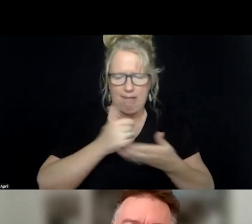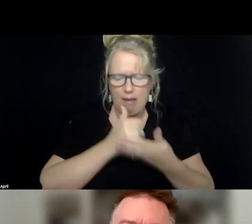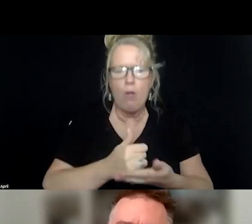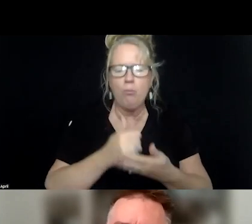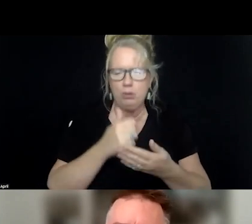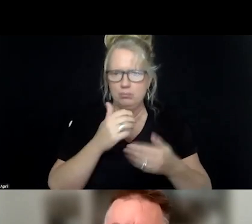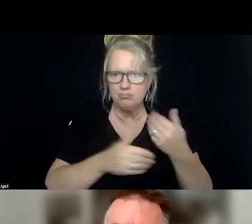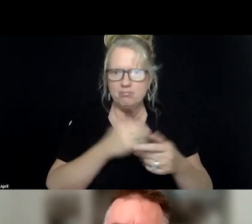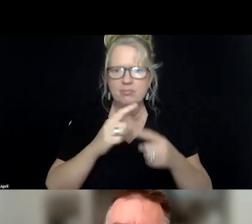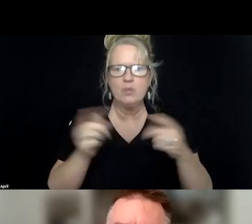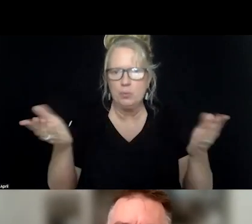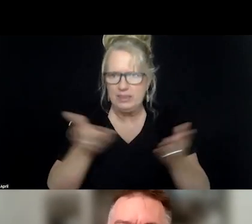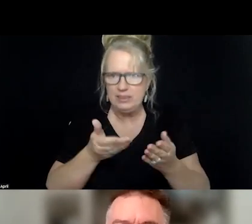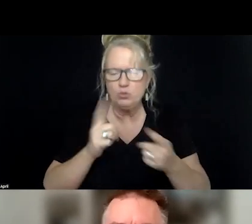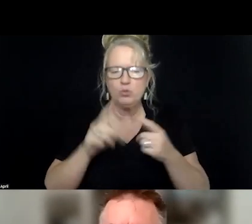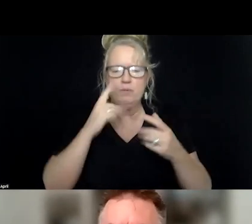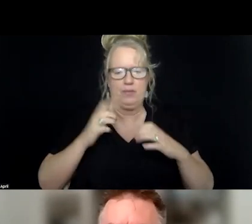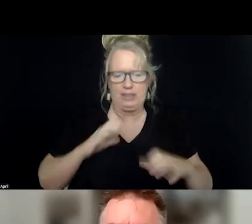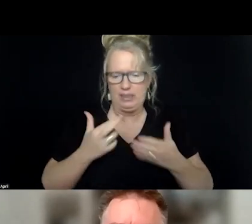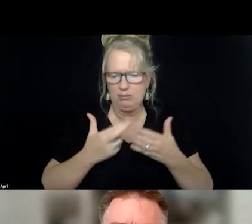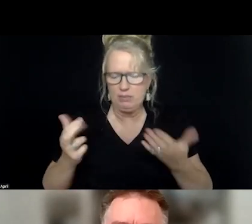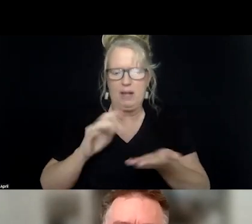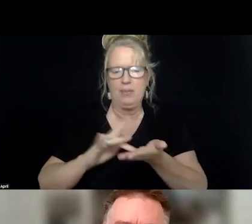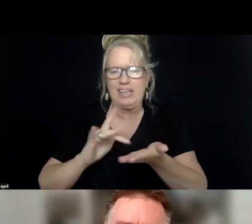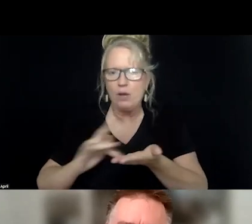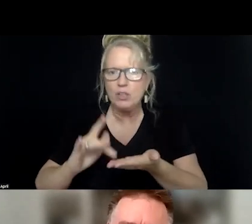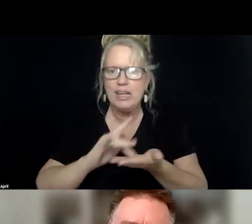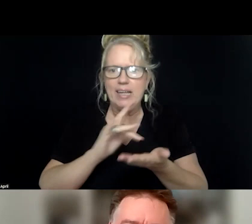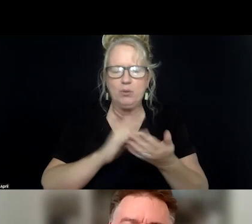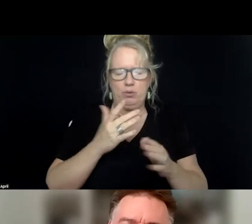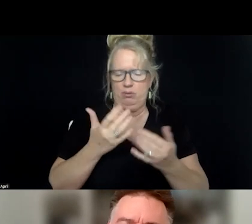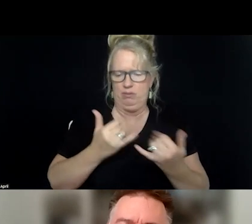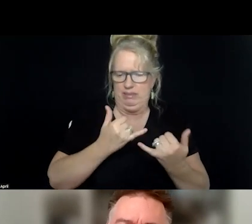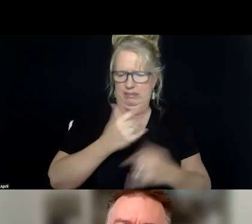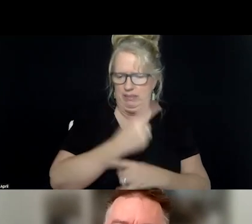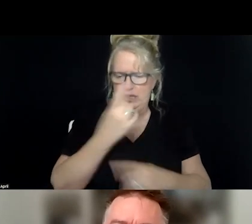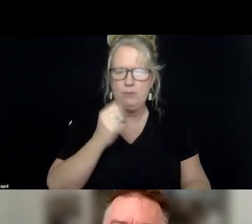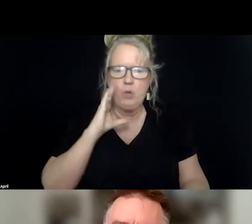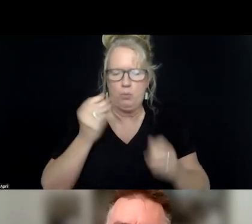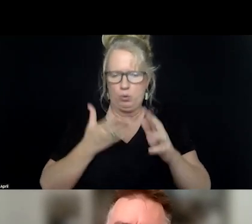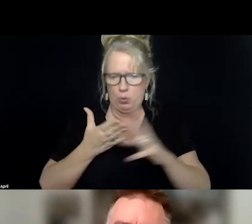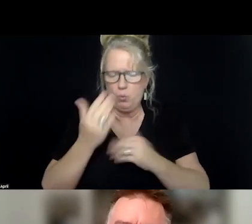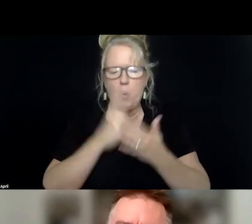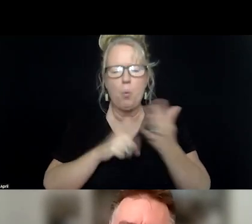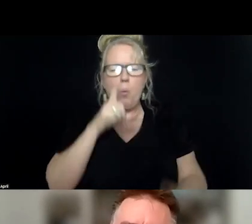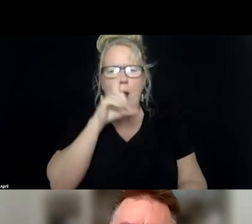WE INTRODUCED THE CRISIS RESOURCE CALCULATOR TODAY AND I WANT TO GO THROUGH WHAT THAT LOOKS LIKE AND WHAT THAT CAN DO